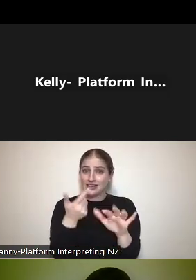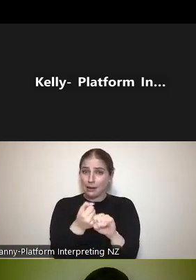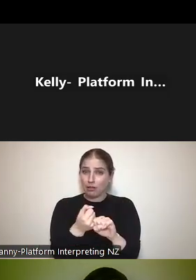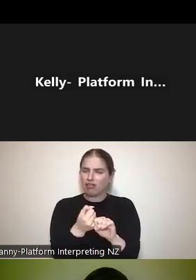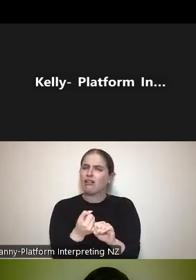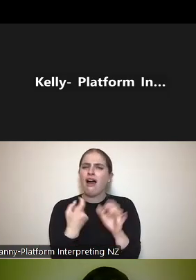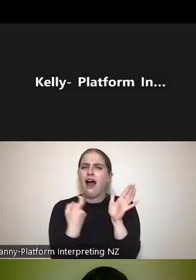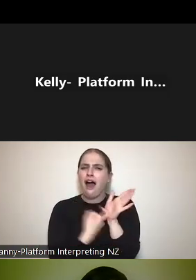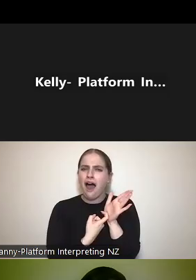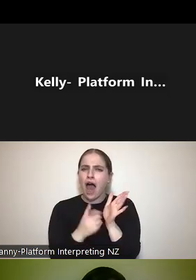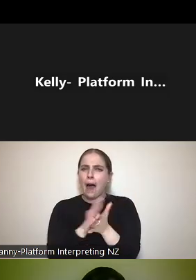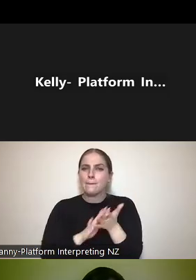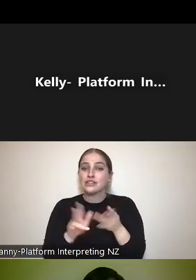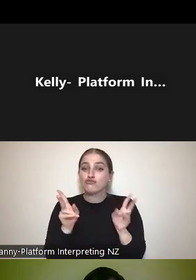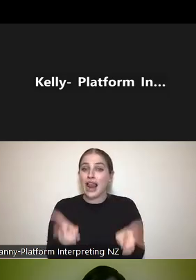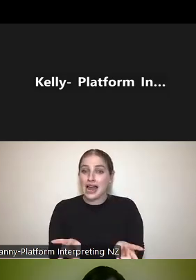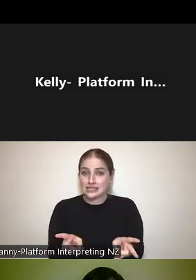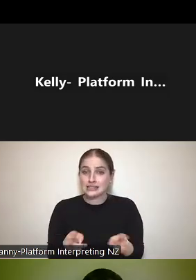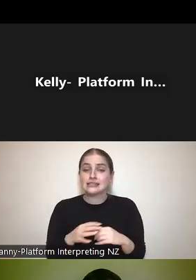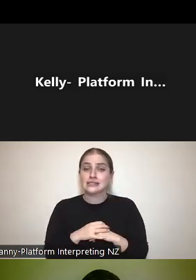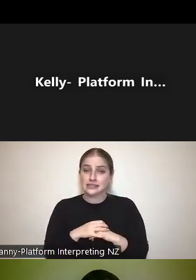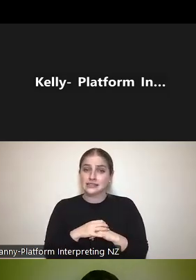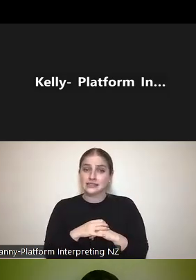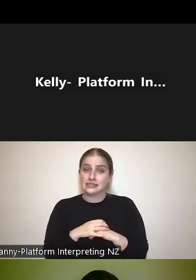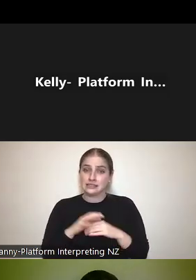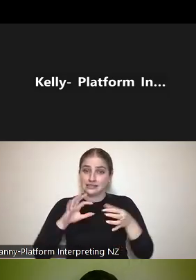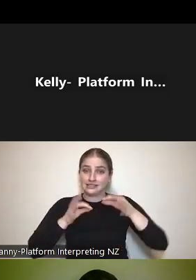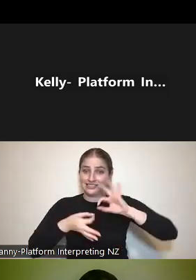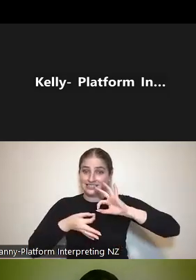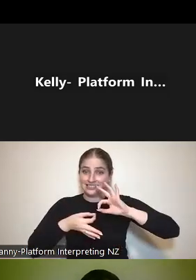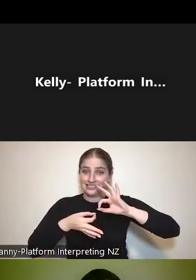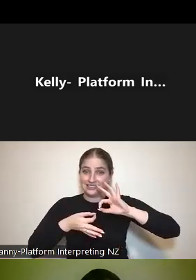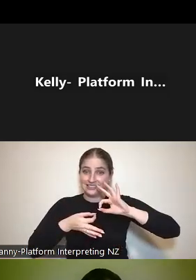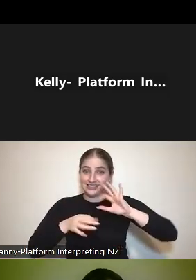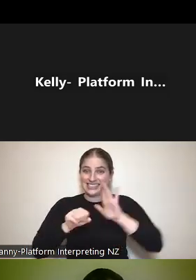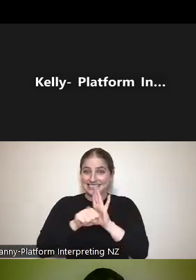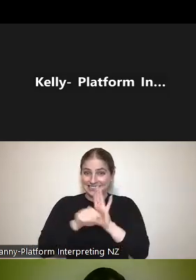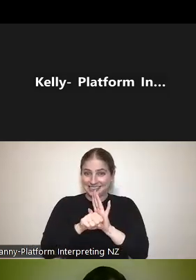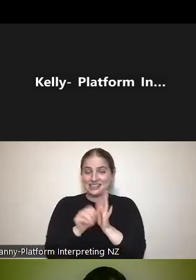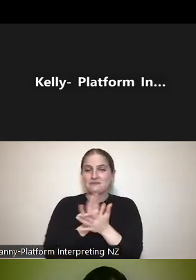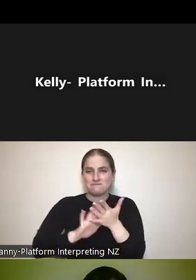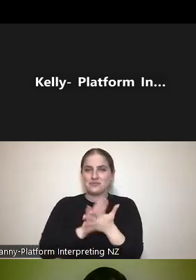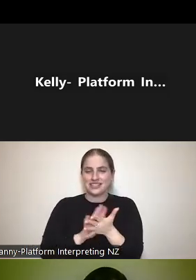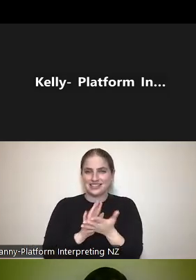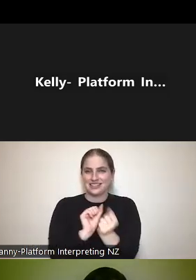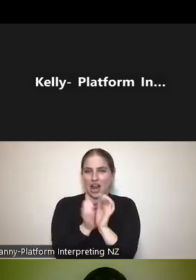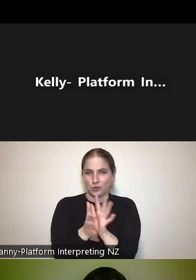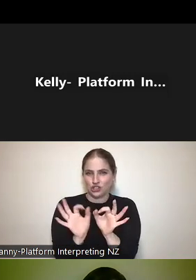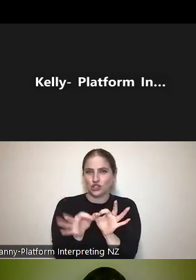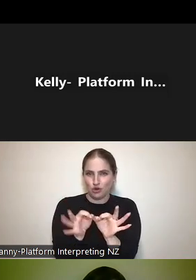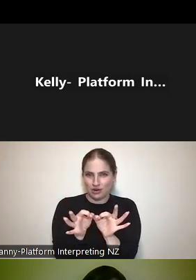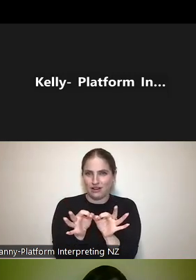for relaxed, the, two hands linked and opposed, that's New Zealand Sign Language interpreted.